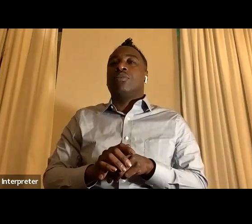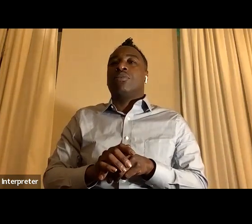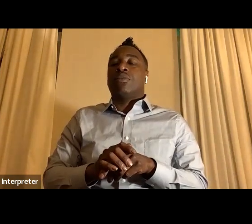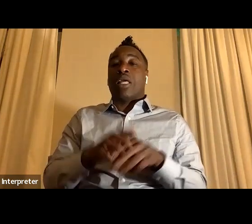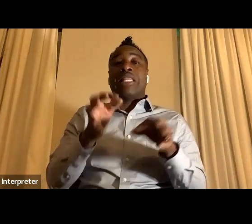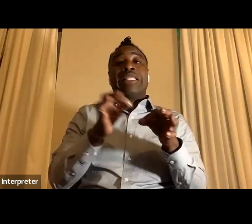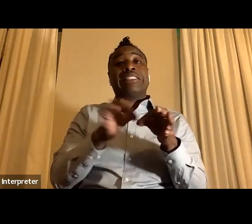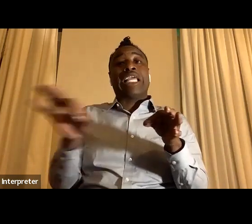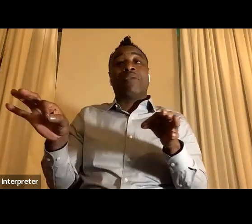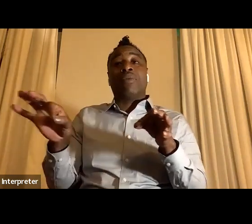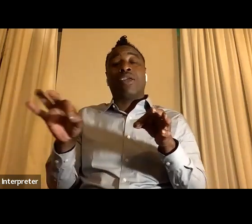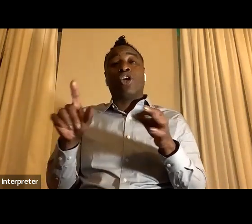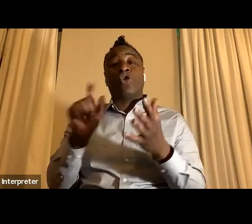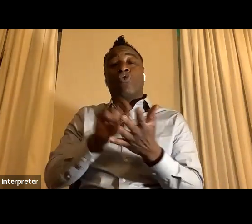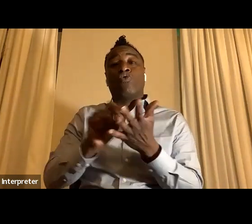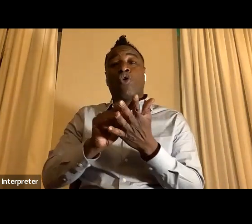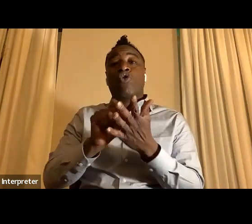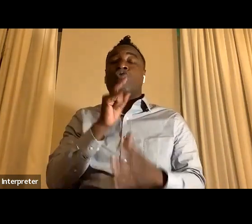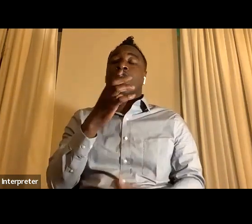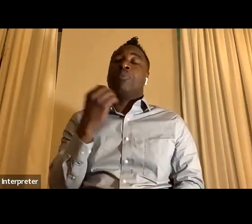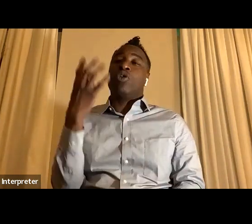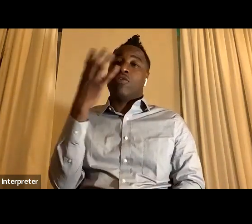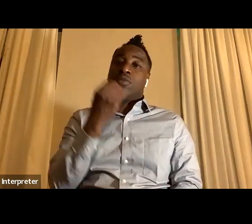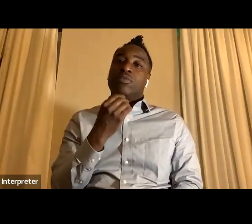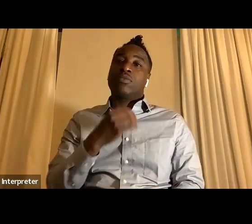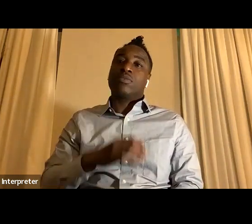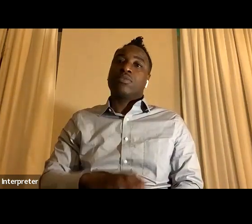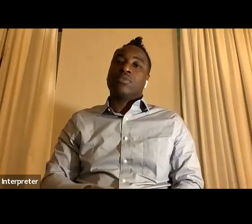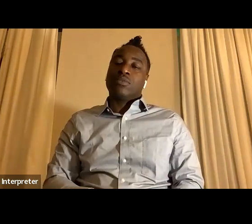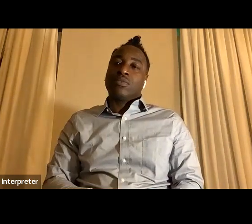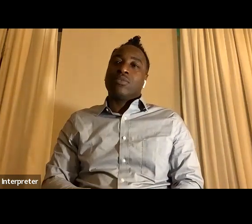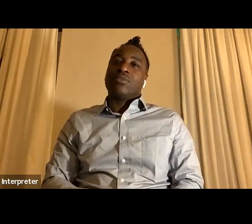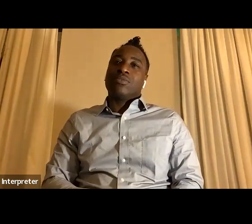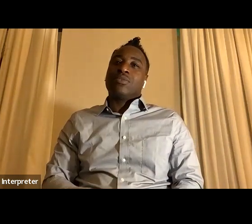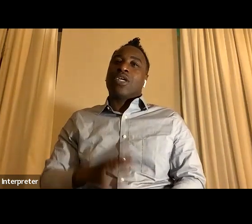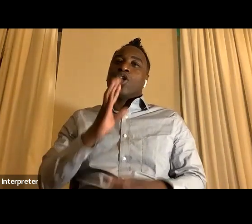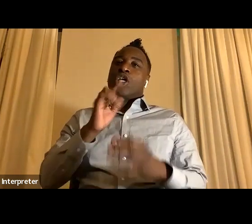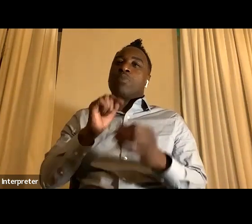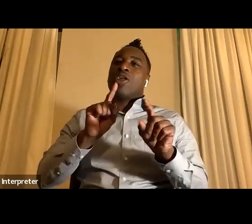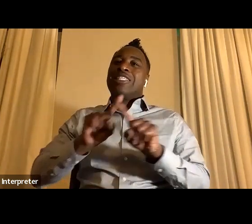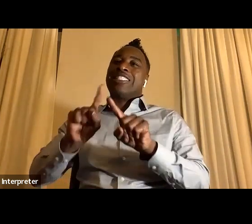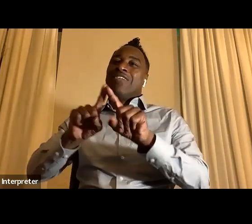goes through the transition of the different times in your life where you were really thinking about these things